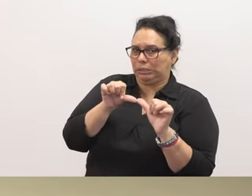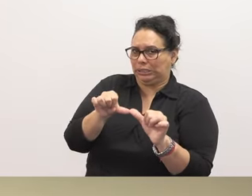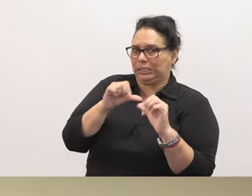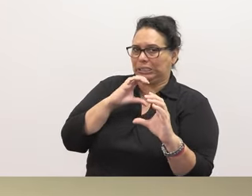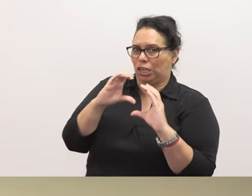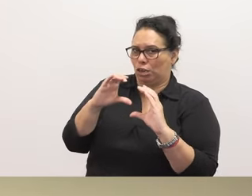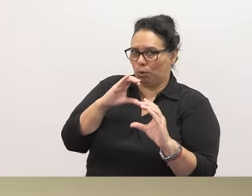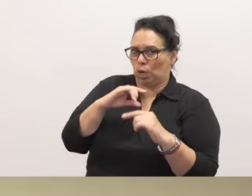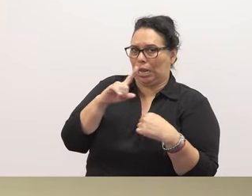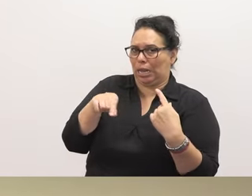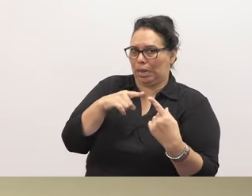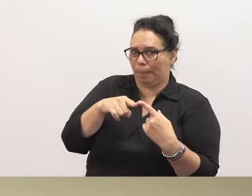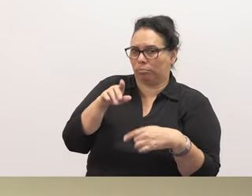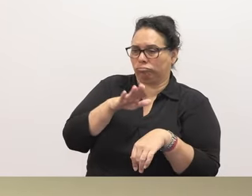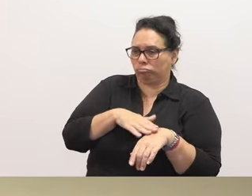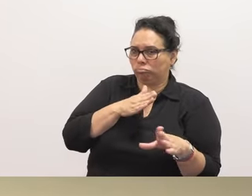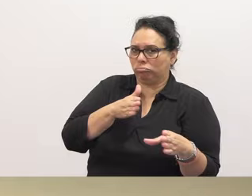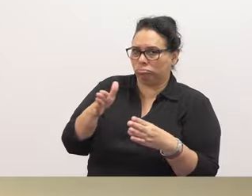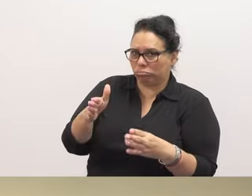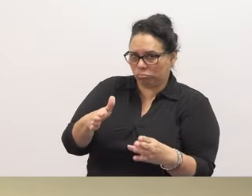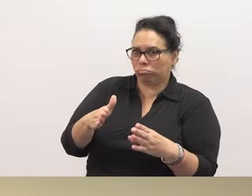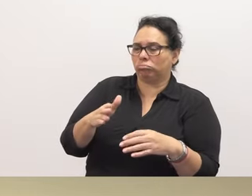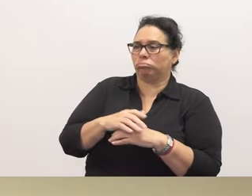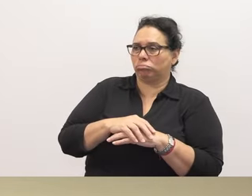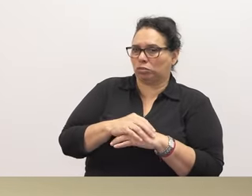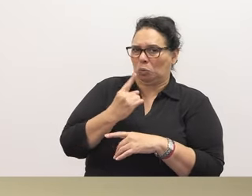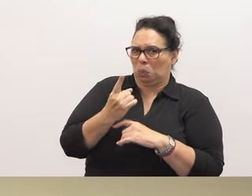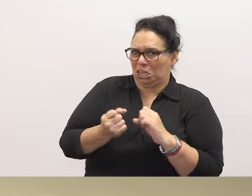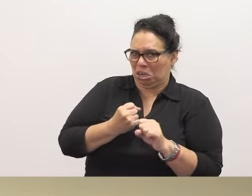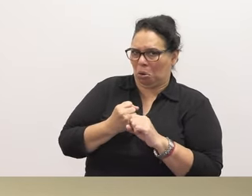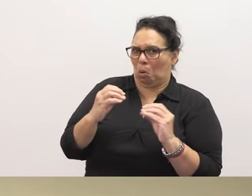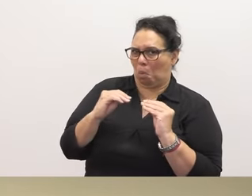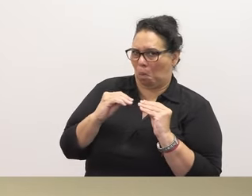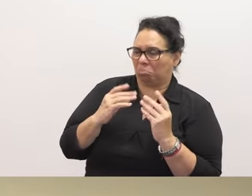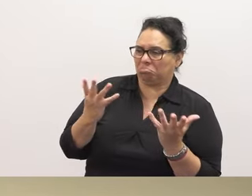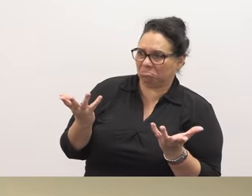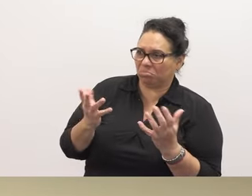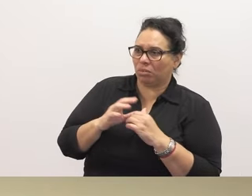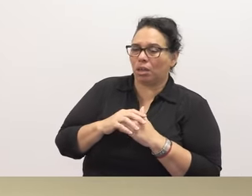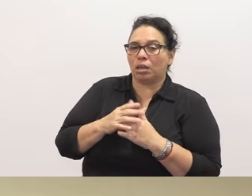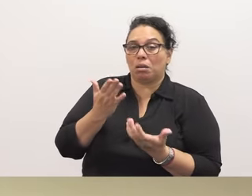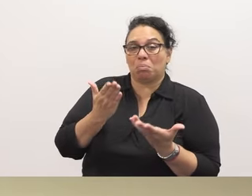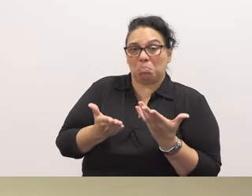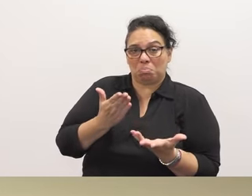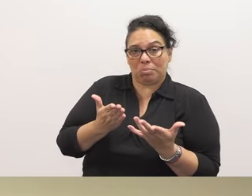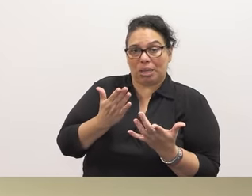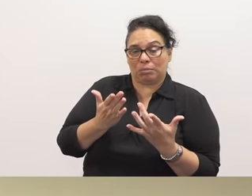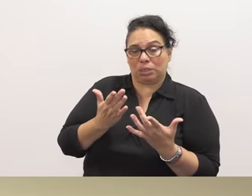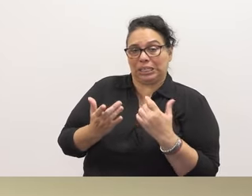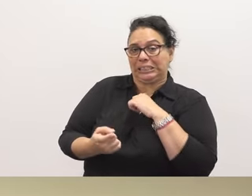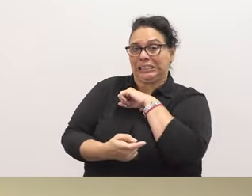about being on this road for the better part of a year, you may be tempted to think that you have successfully